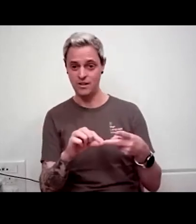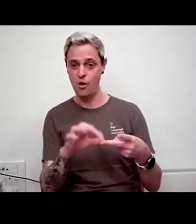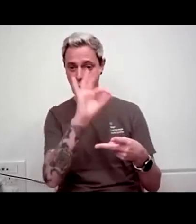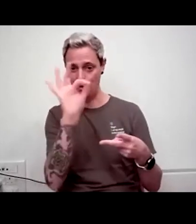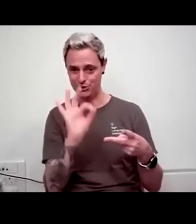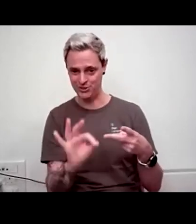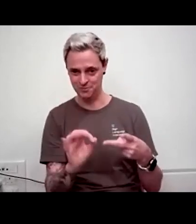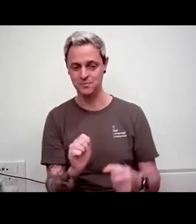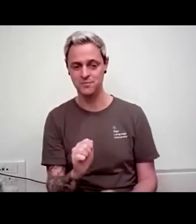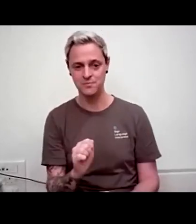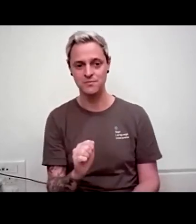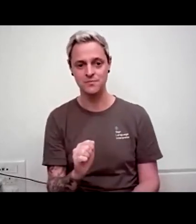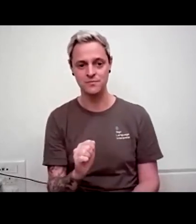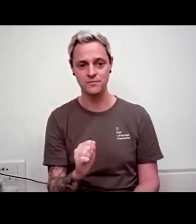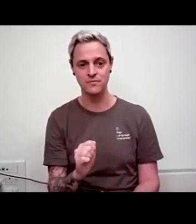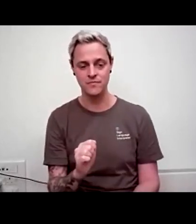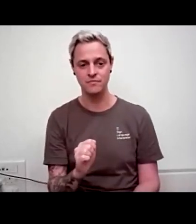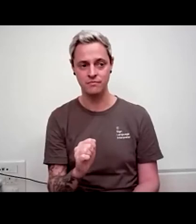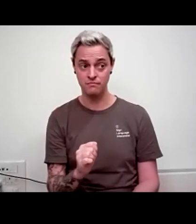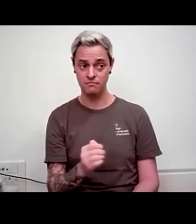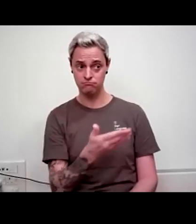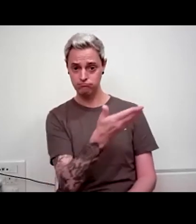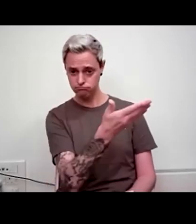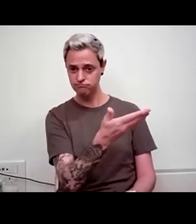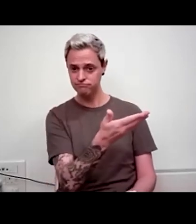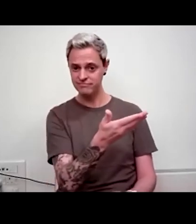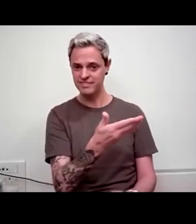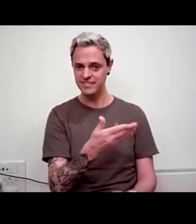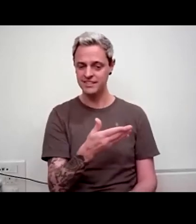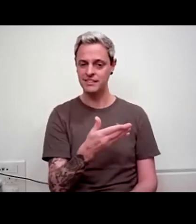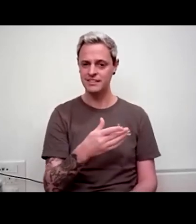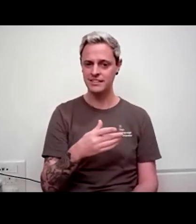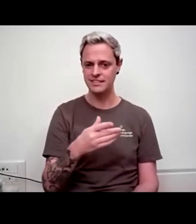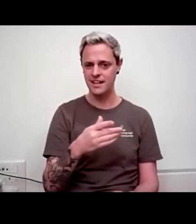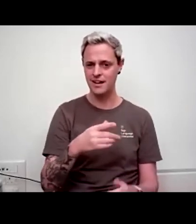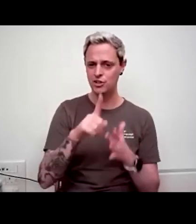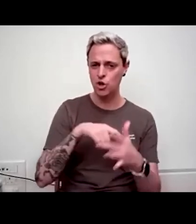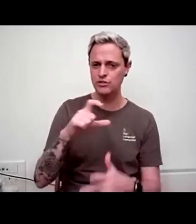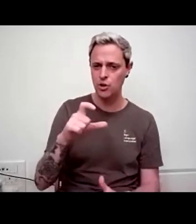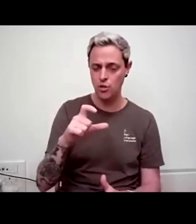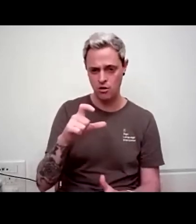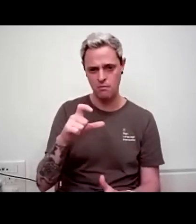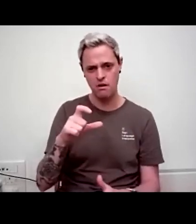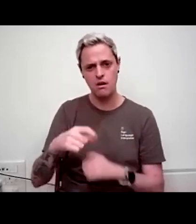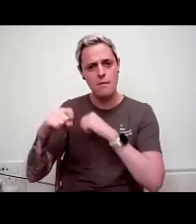Brian said that one of the problems with Chrysostom's description of the beggars outside the church door is,